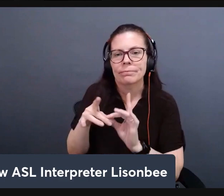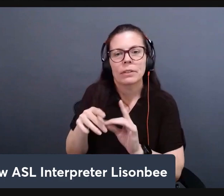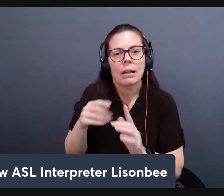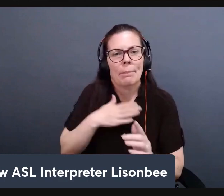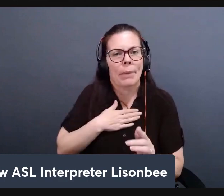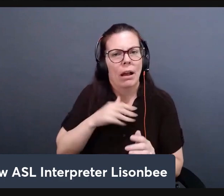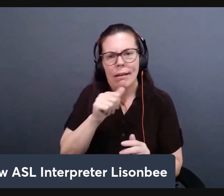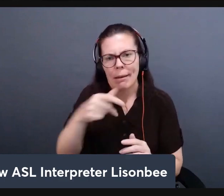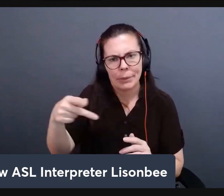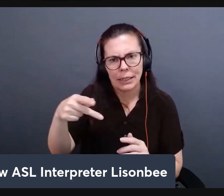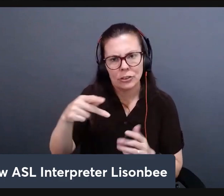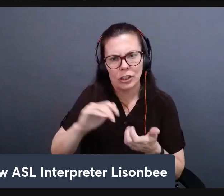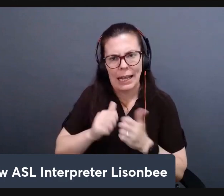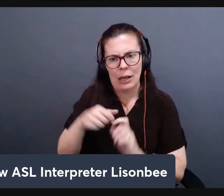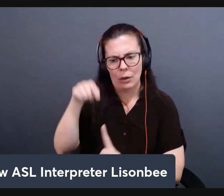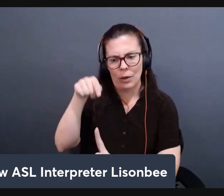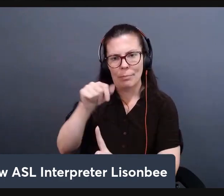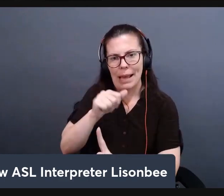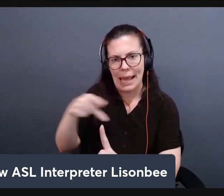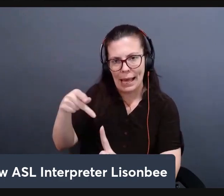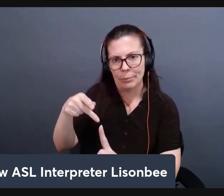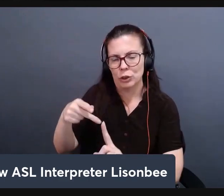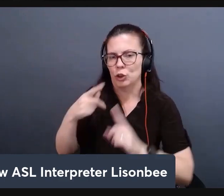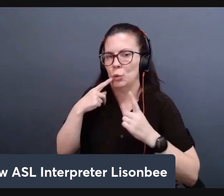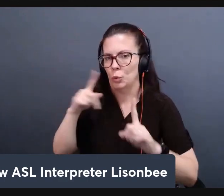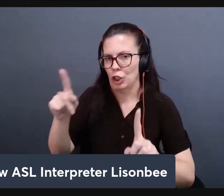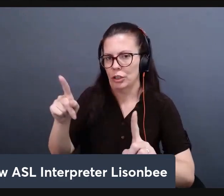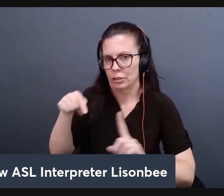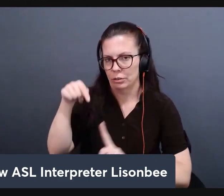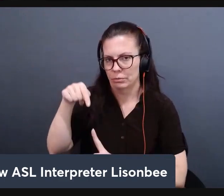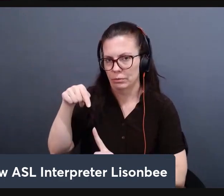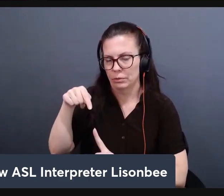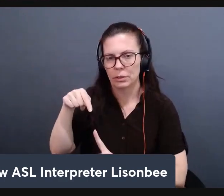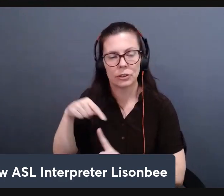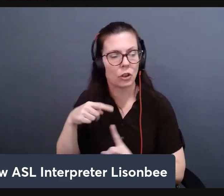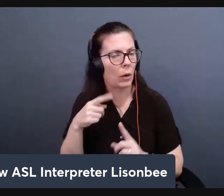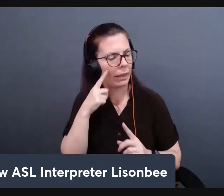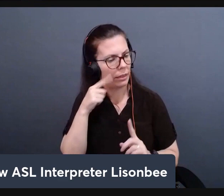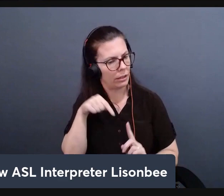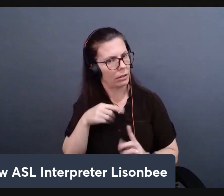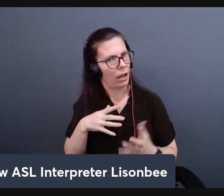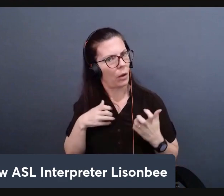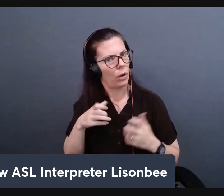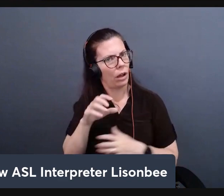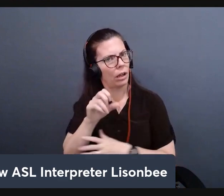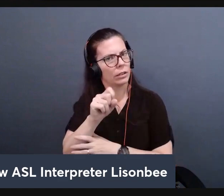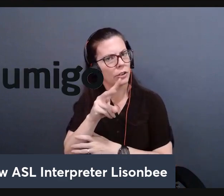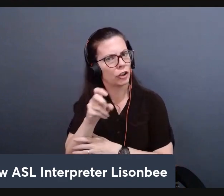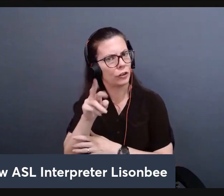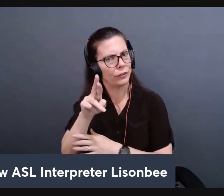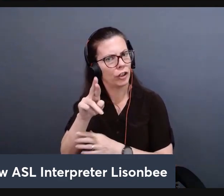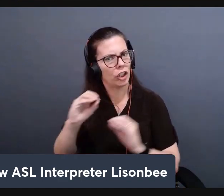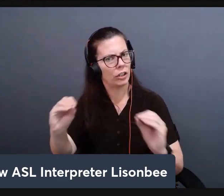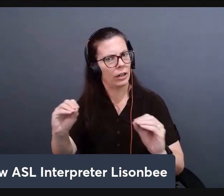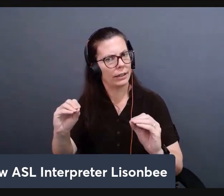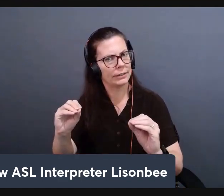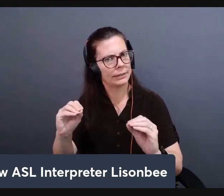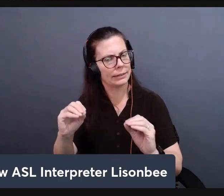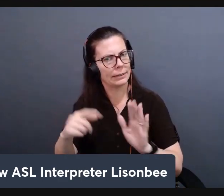and how do I want my application to work? So, I start to think like, do I want a serverless model or do I want to rent a server